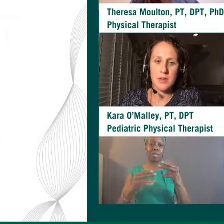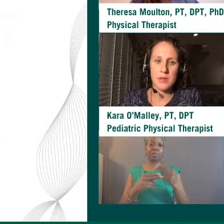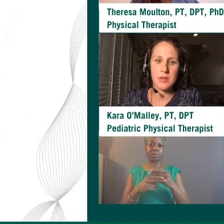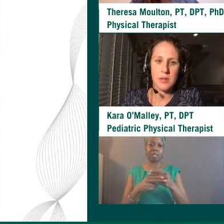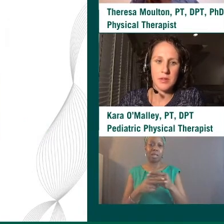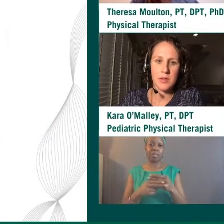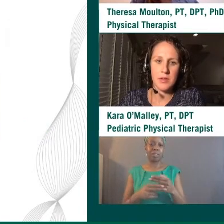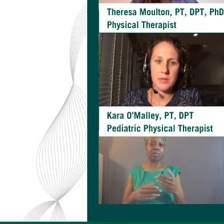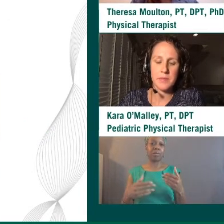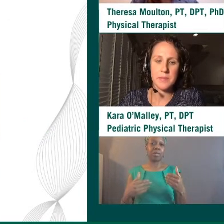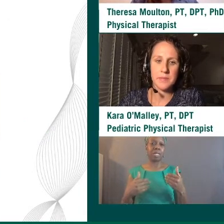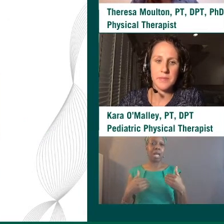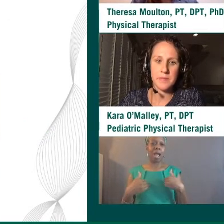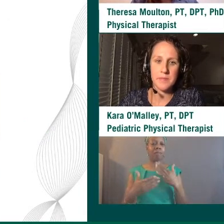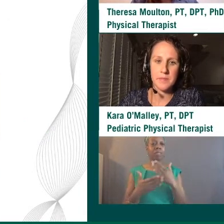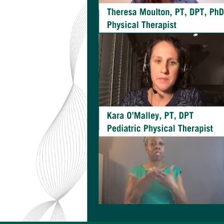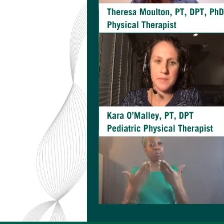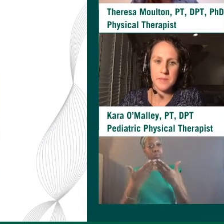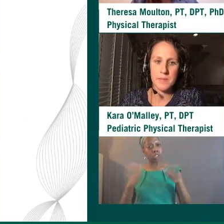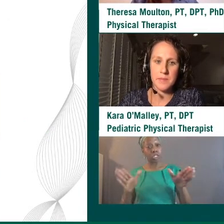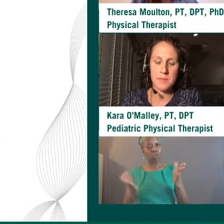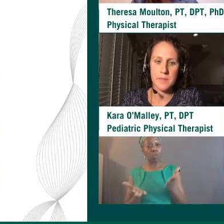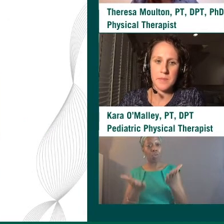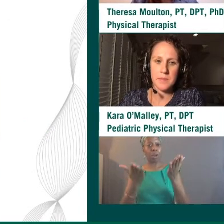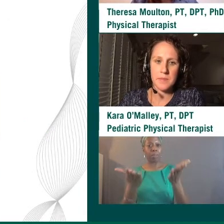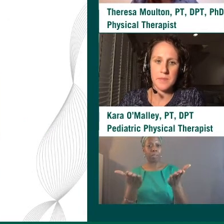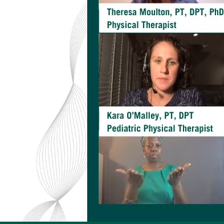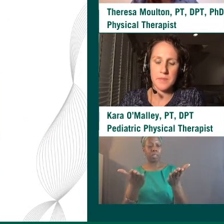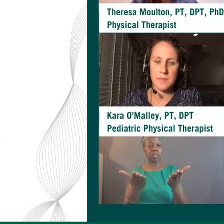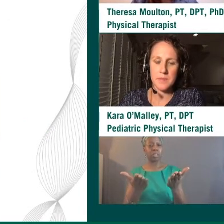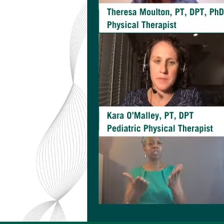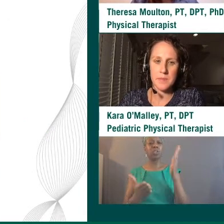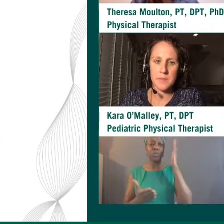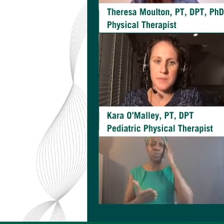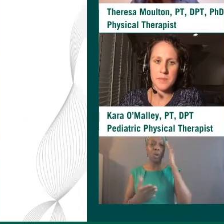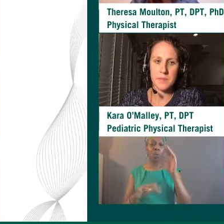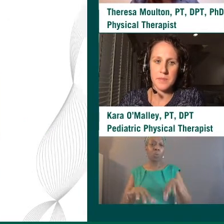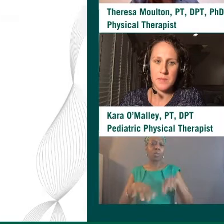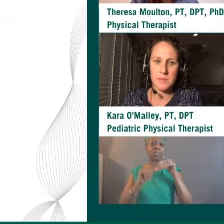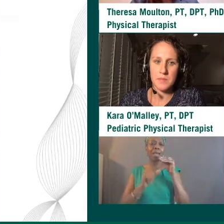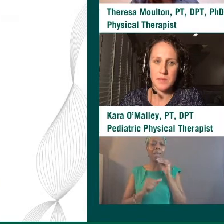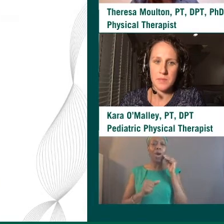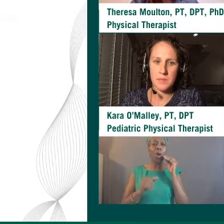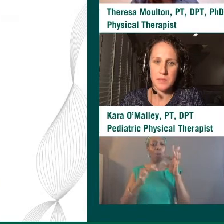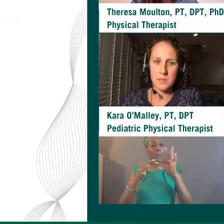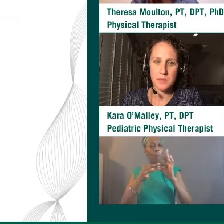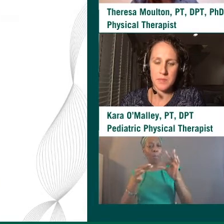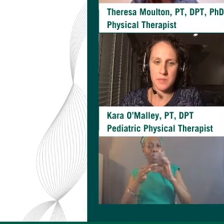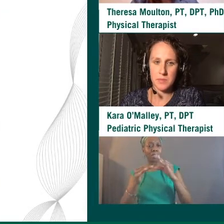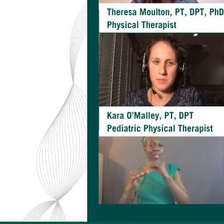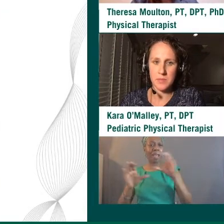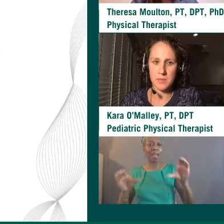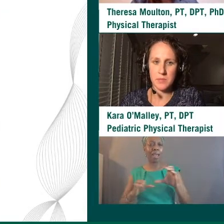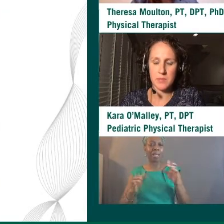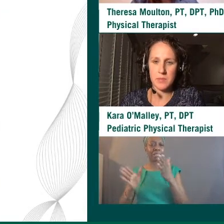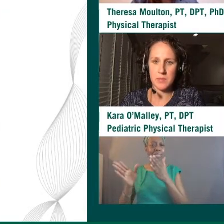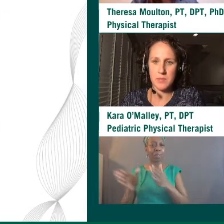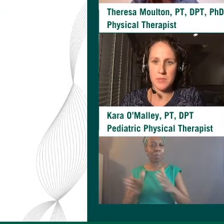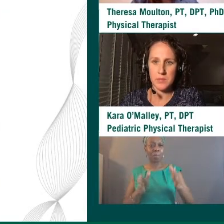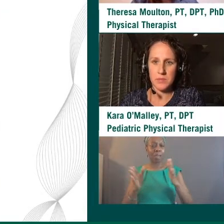we just have some general recommendations and kind of take home messages and action plan. What are the couple steps that we should all be thinking